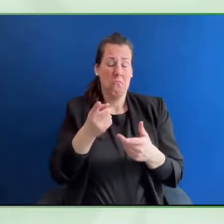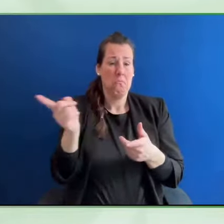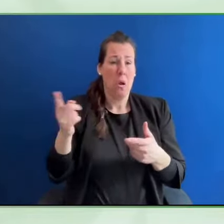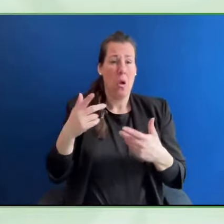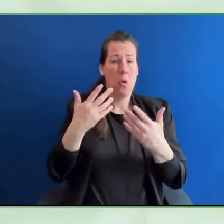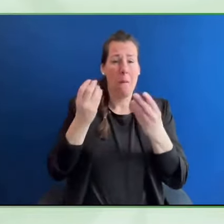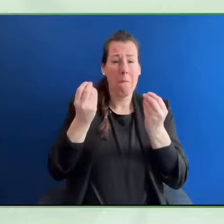with facilities.